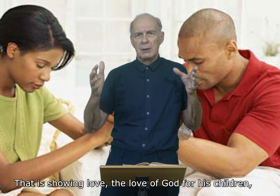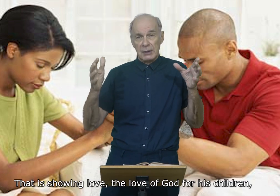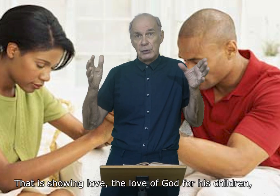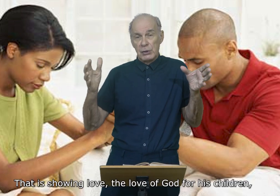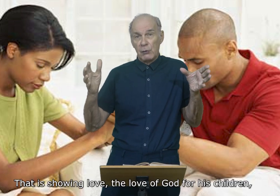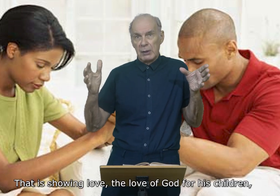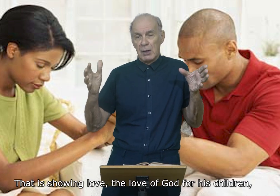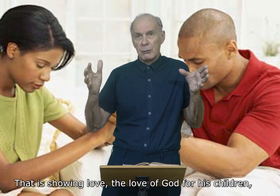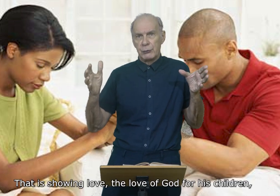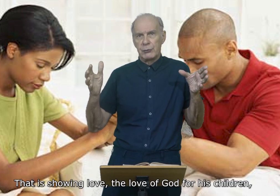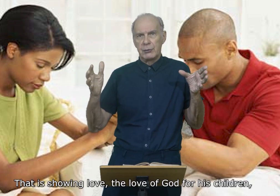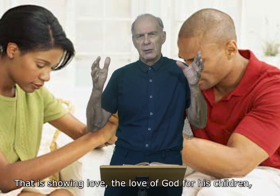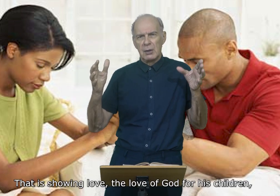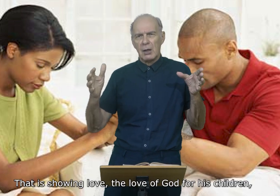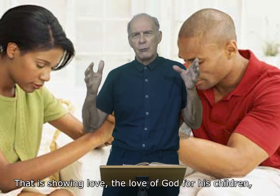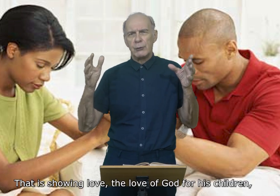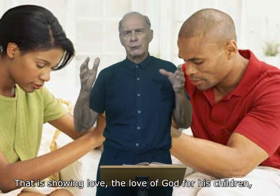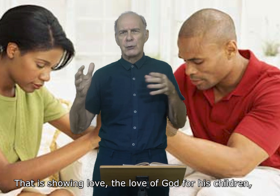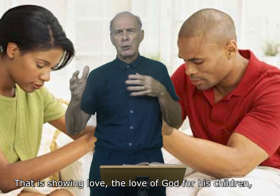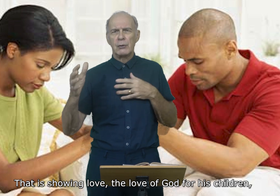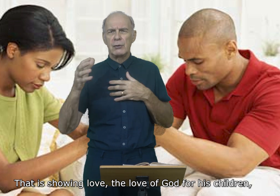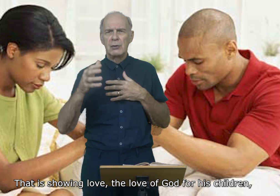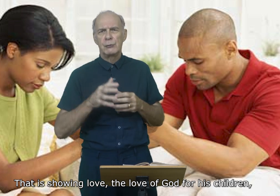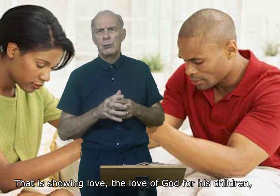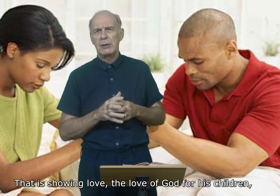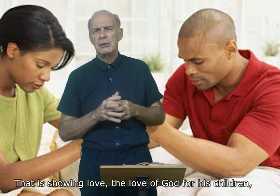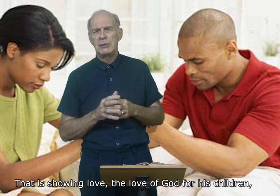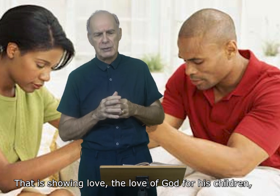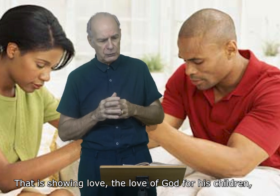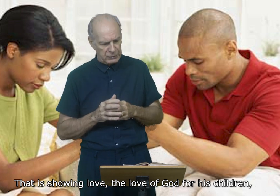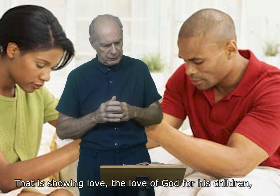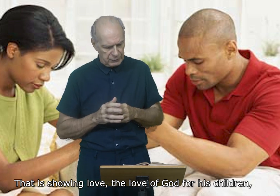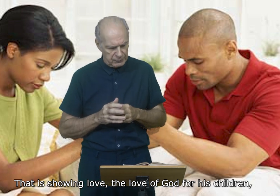That is showing love, the love of God for his children,